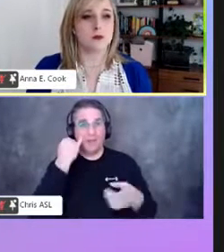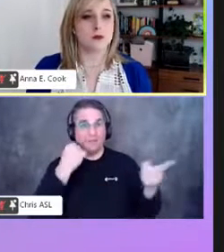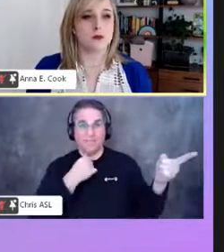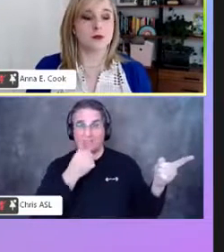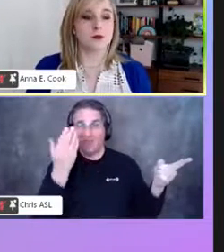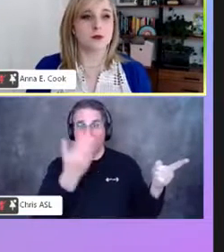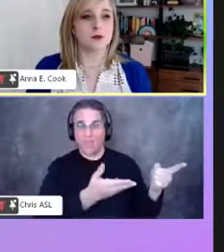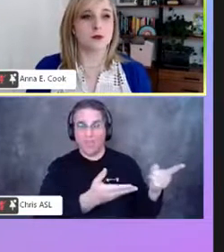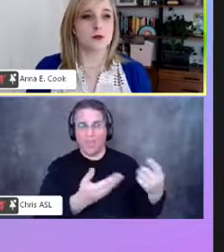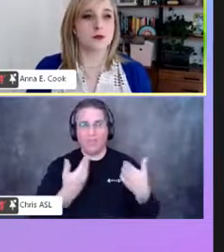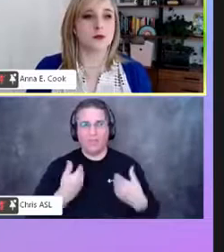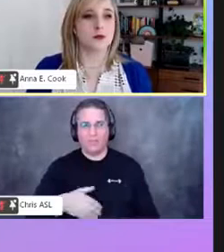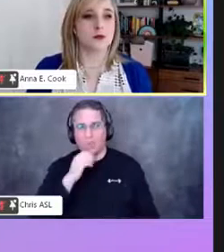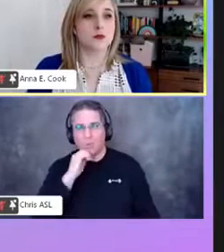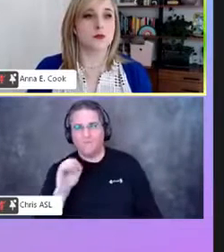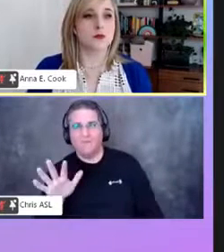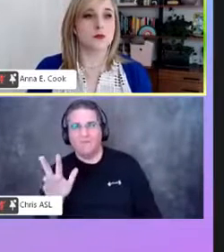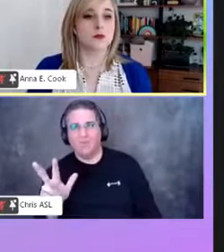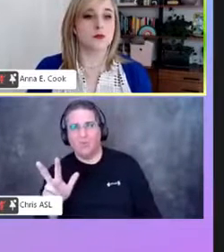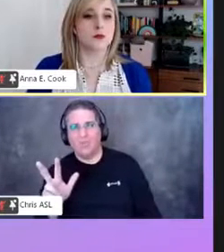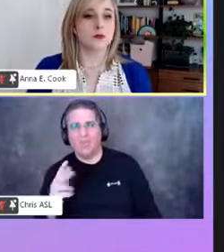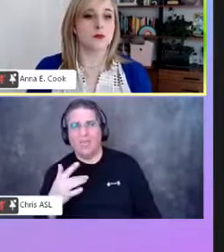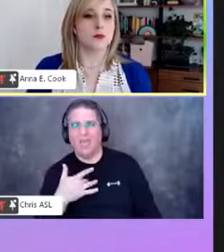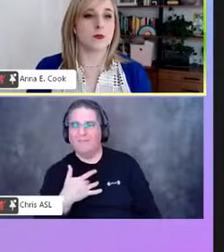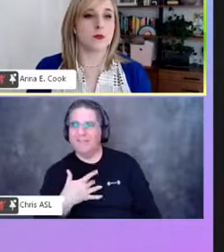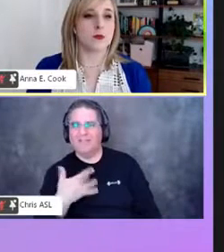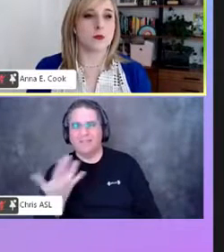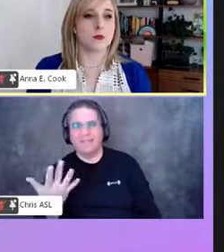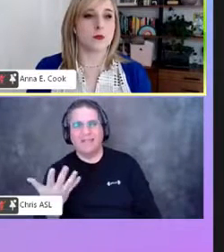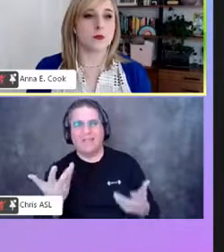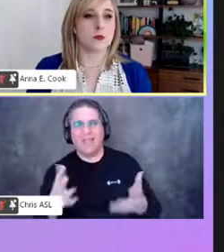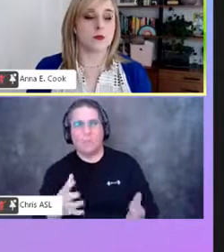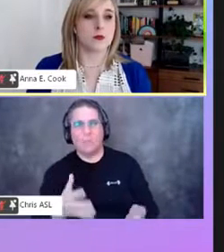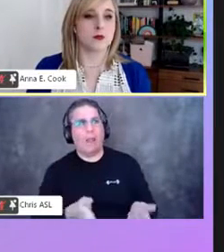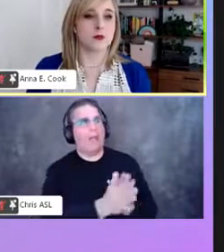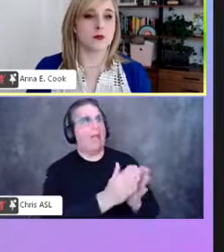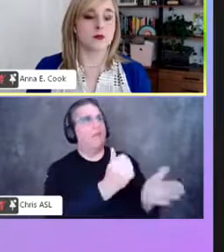at 53 years old I resent having to ask somebody to help me click and